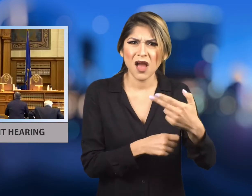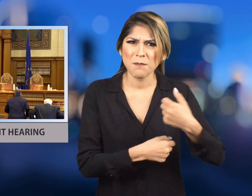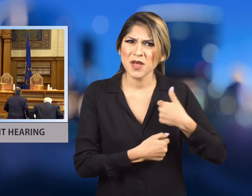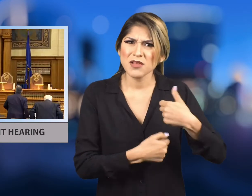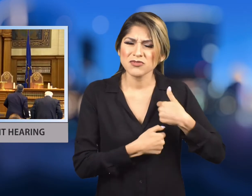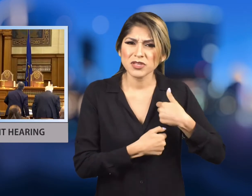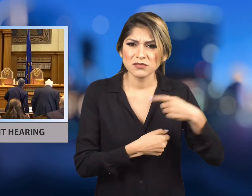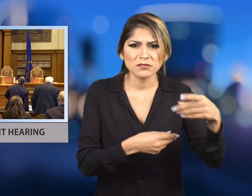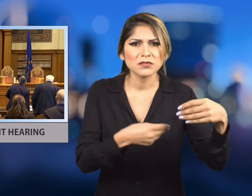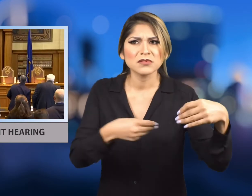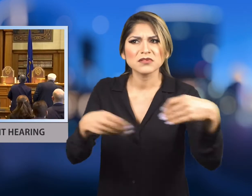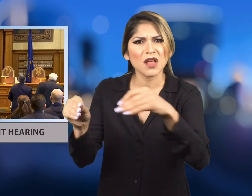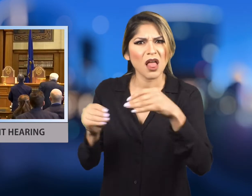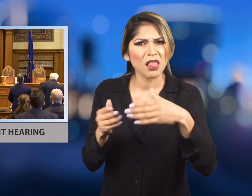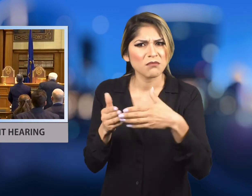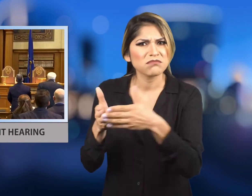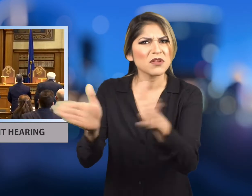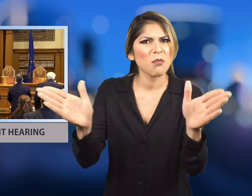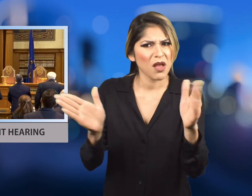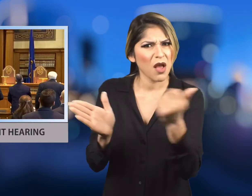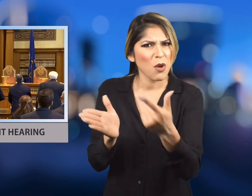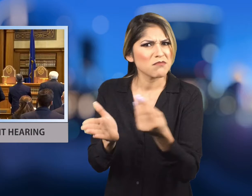weapon to civilians.